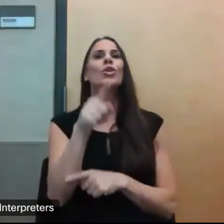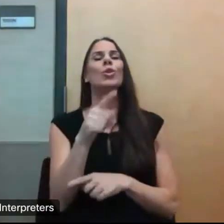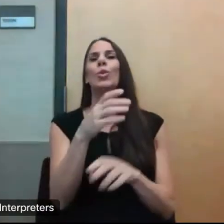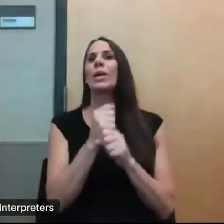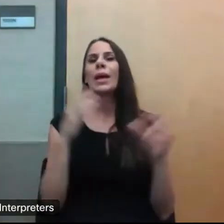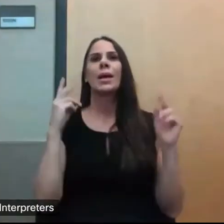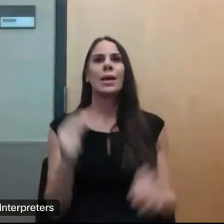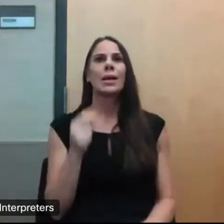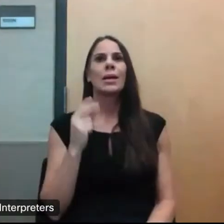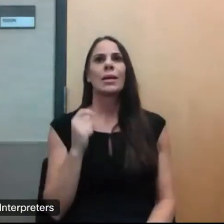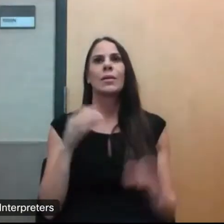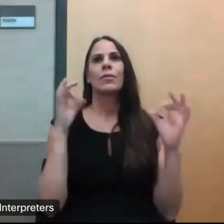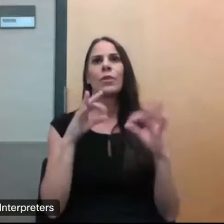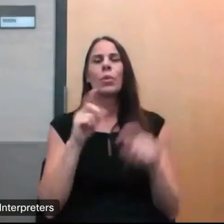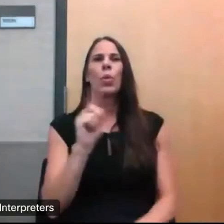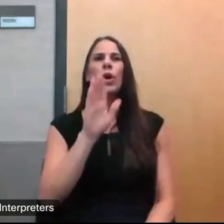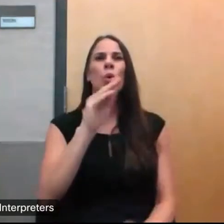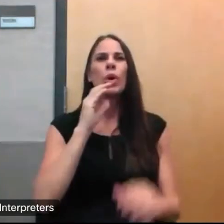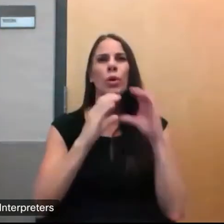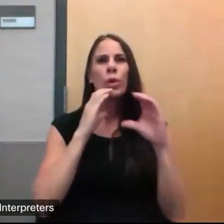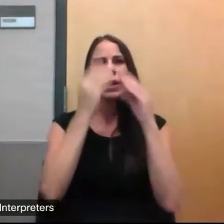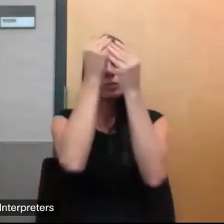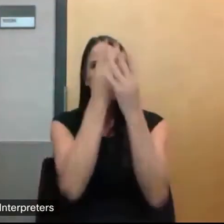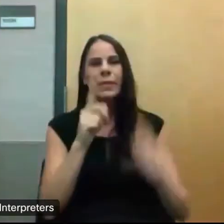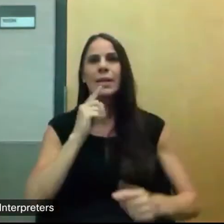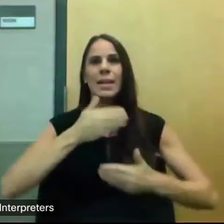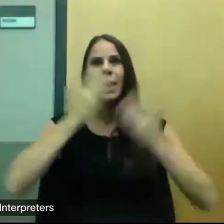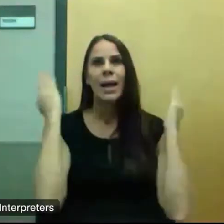communications are lacking. And so you have to know, like, this isn't